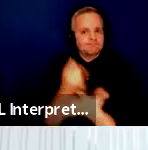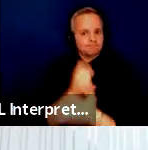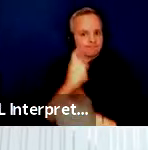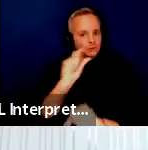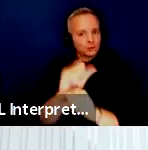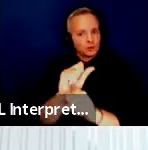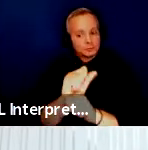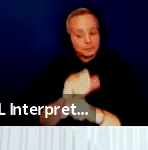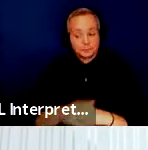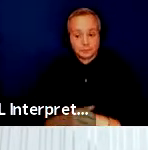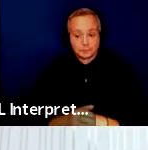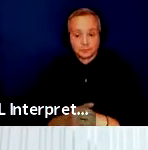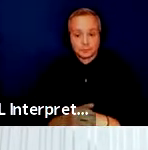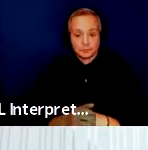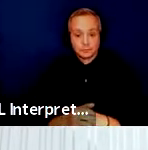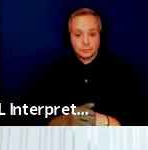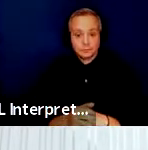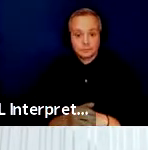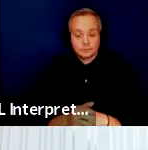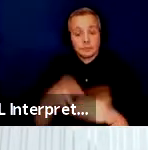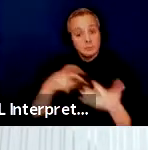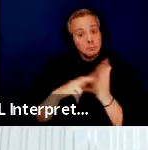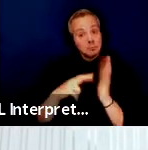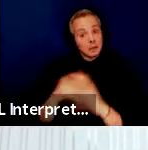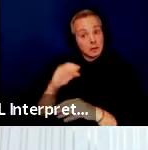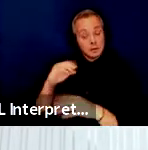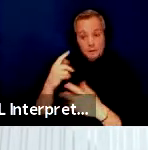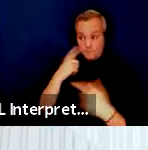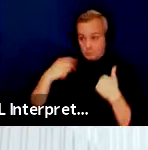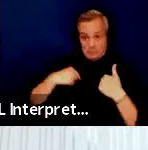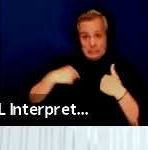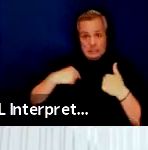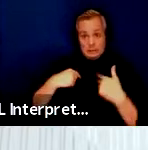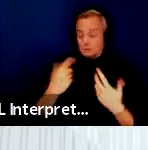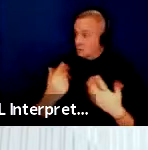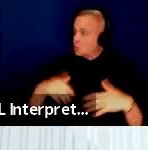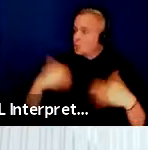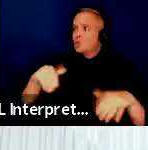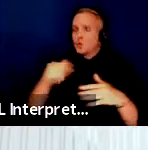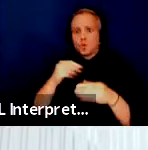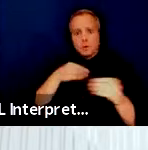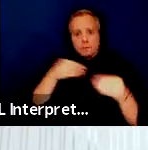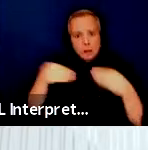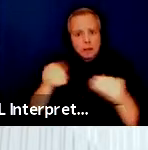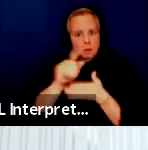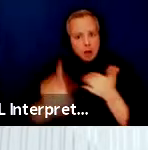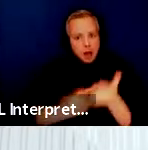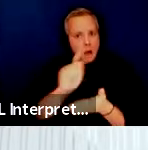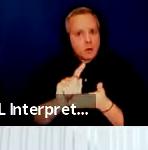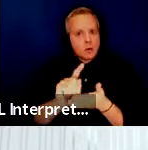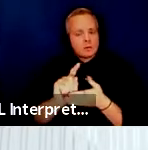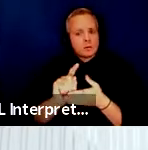WORKING FROM HOME AND FLEXIBLE HOURS HAVE BEEN SO GREAT FOR ME. IT'S GIVING ME TIME FOR MY SELF-CARE.